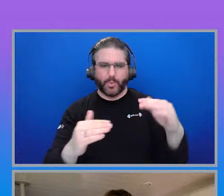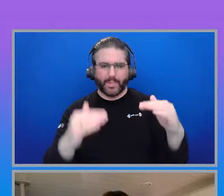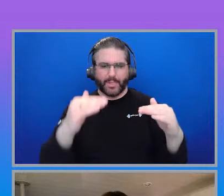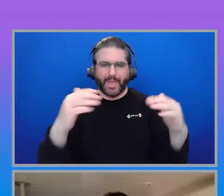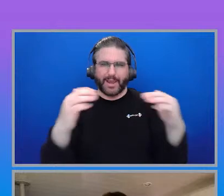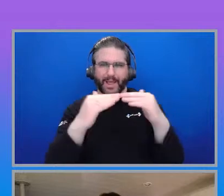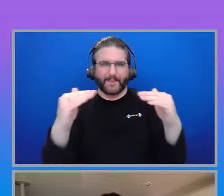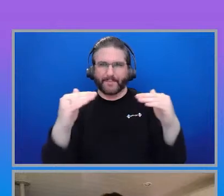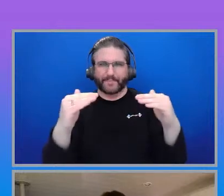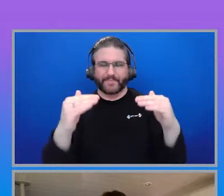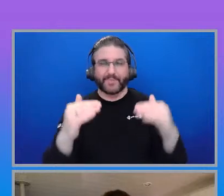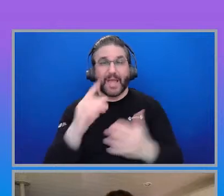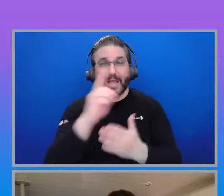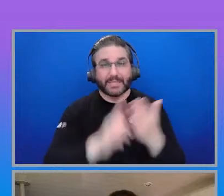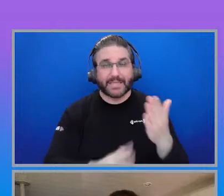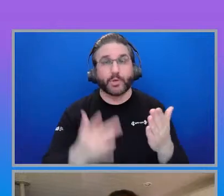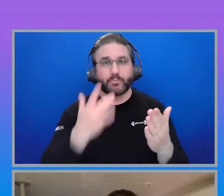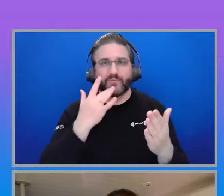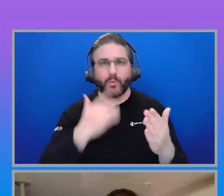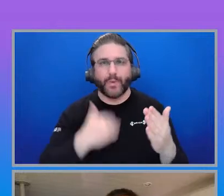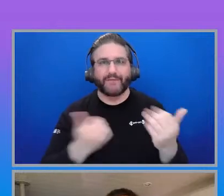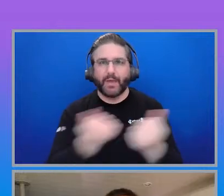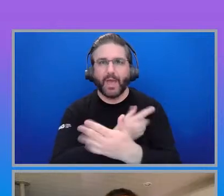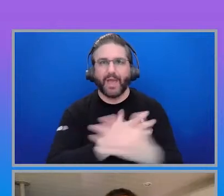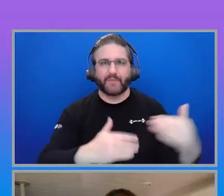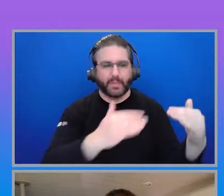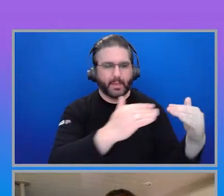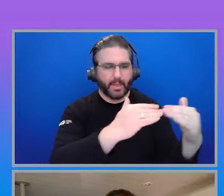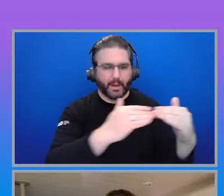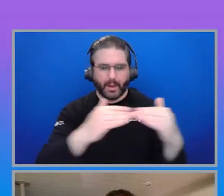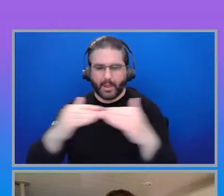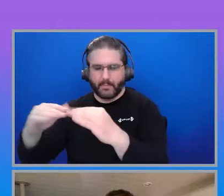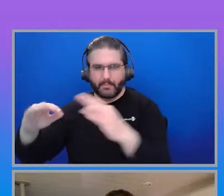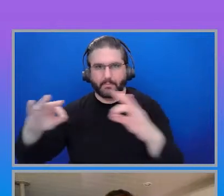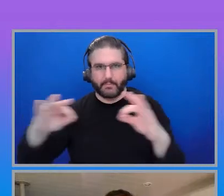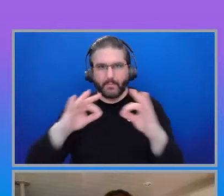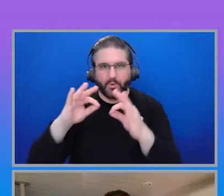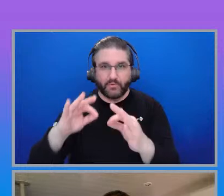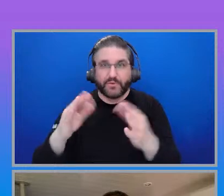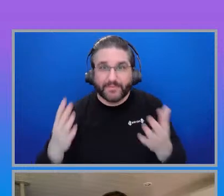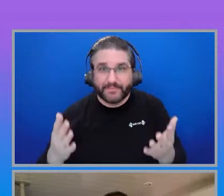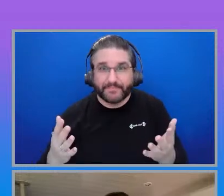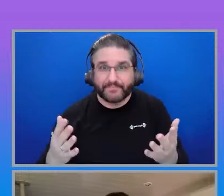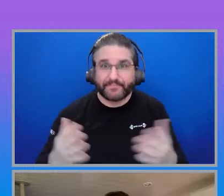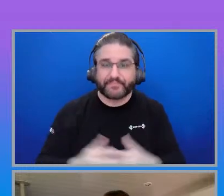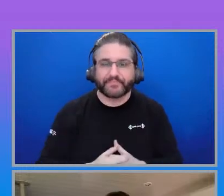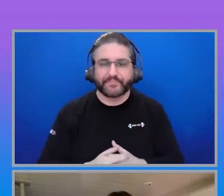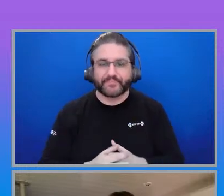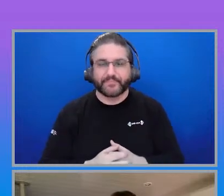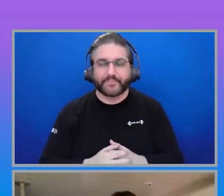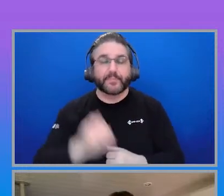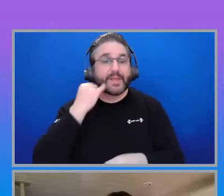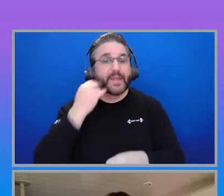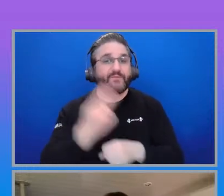designers would say, hey, we'd like all those footers to line